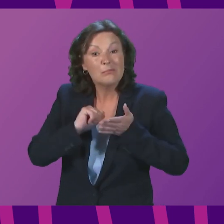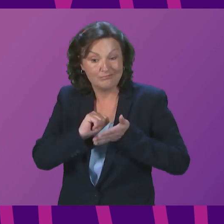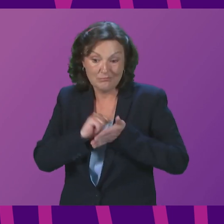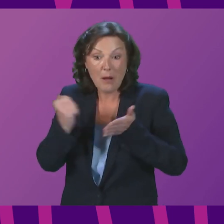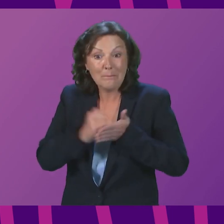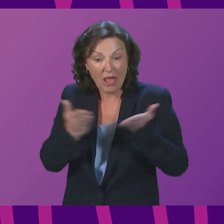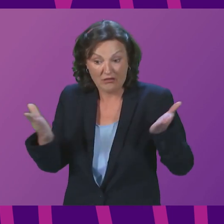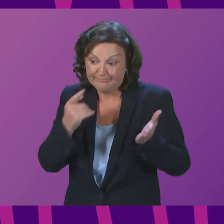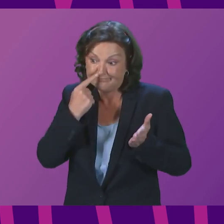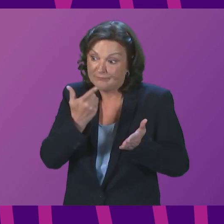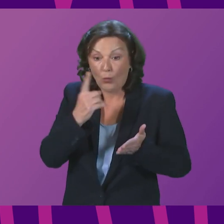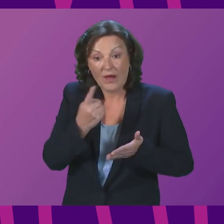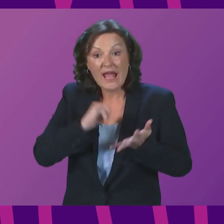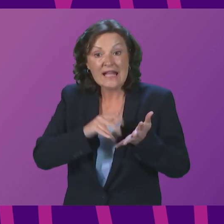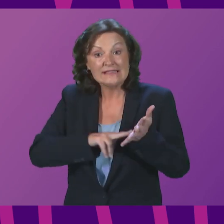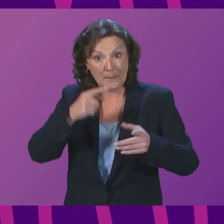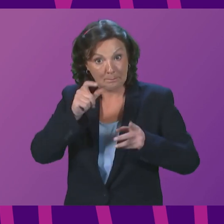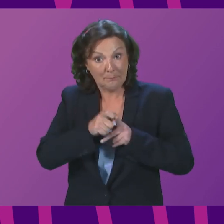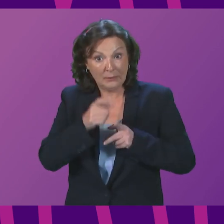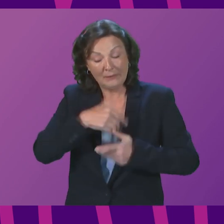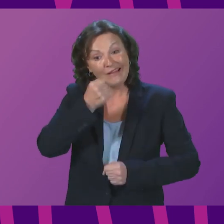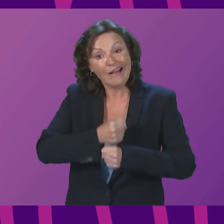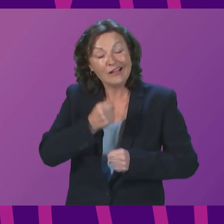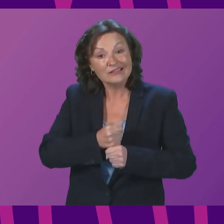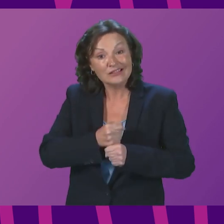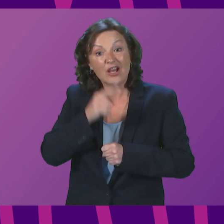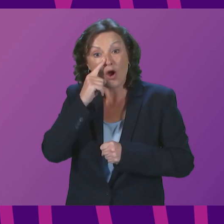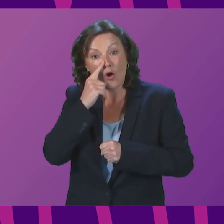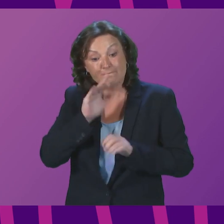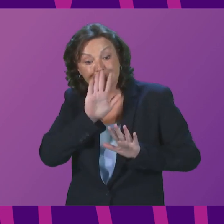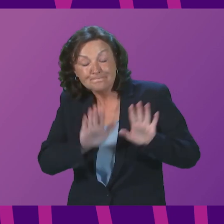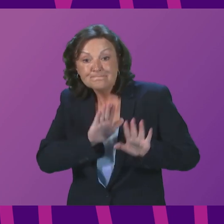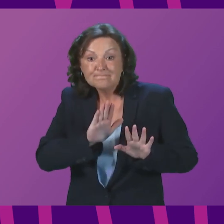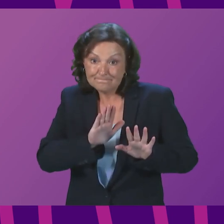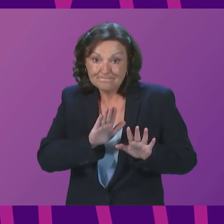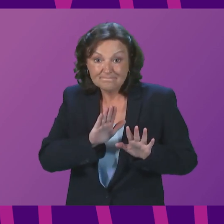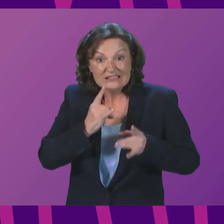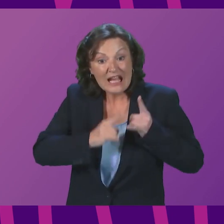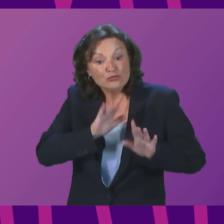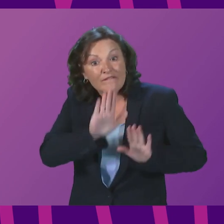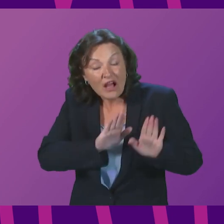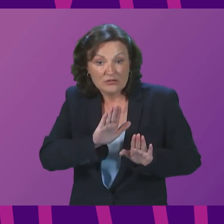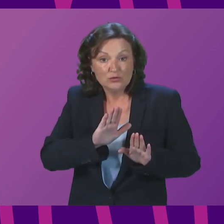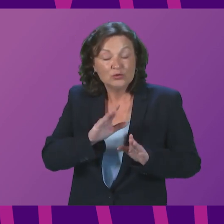sexual advance to a teenage member of staff. In response to Douglas Ross, the First Minister has just said that it was right and proper